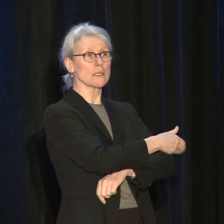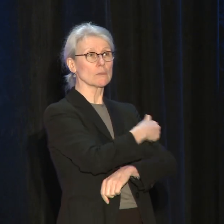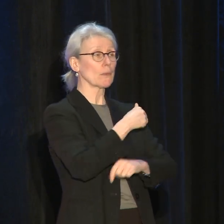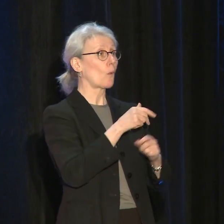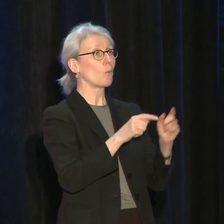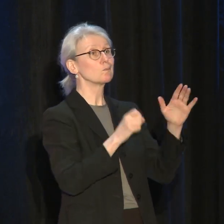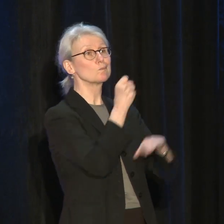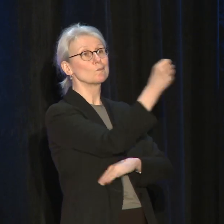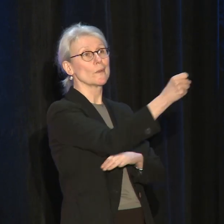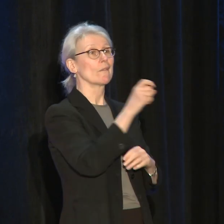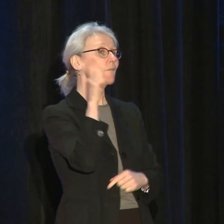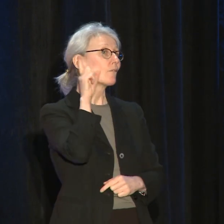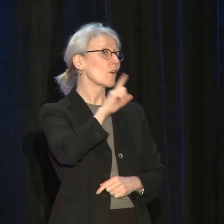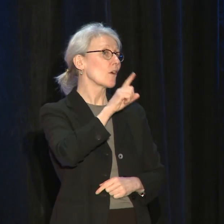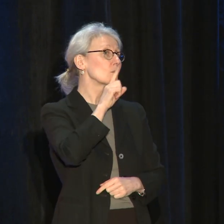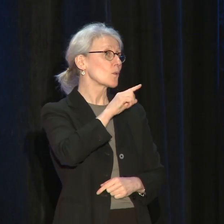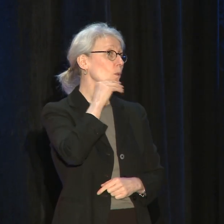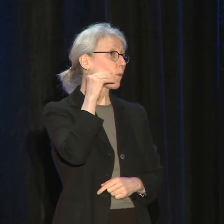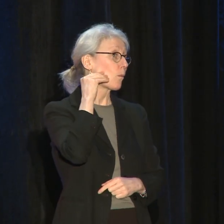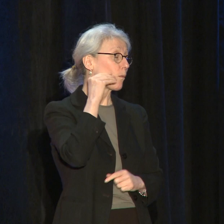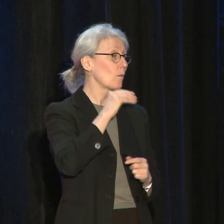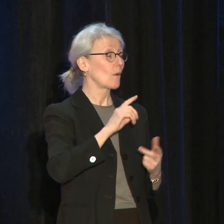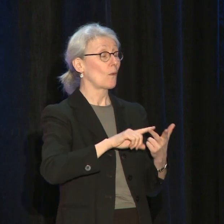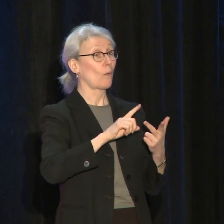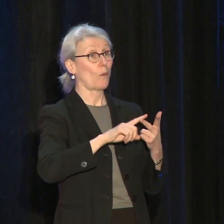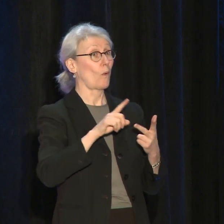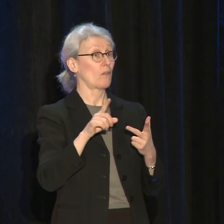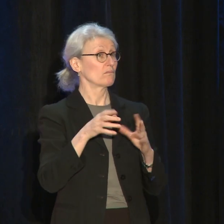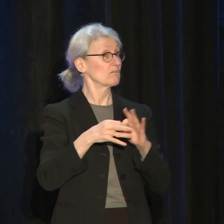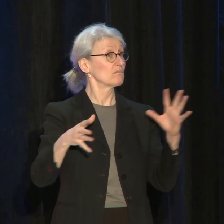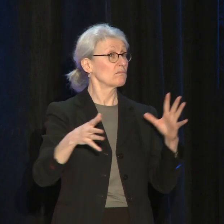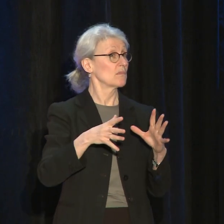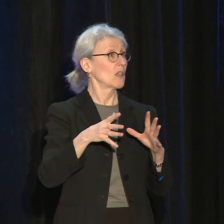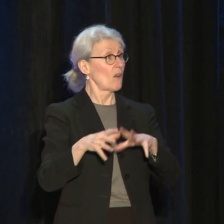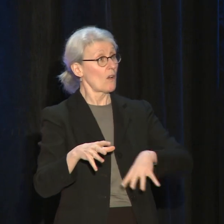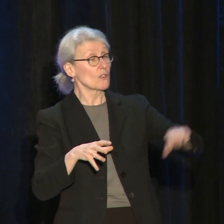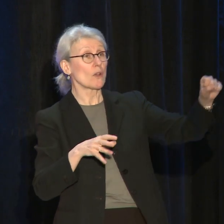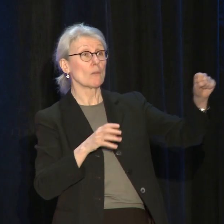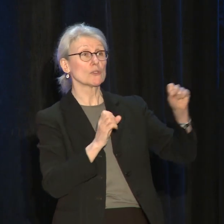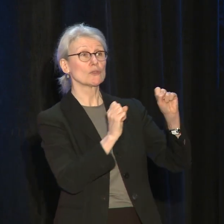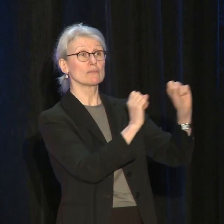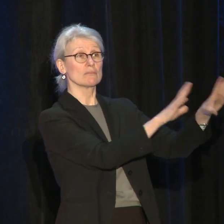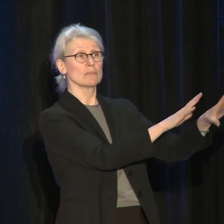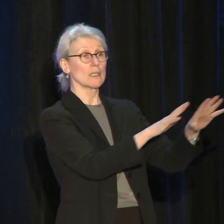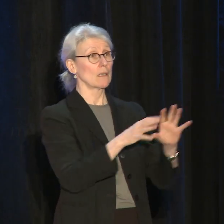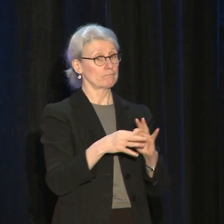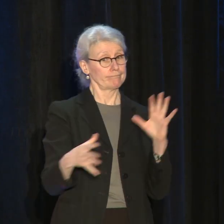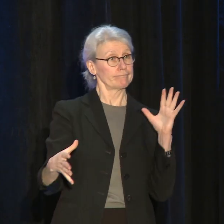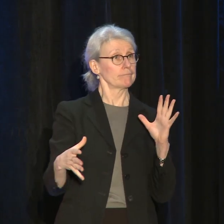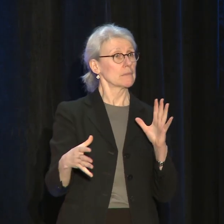foster care, many of them taken permanently from their mothers. And that's when I discovered the